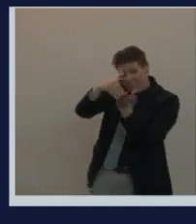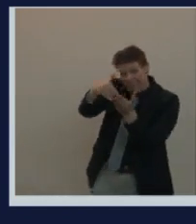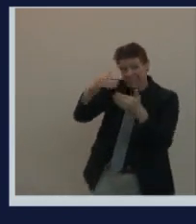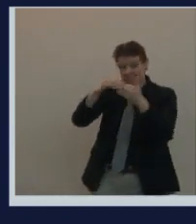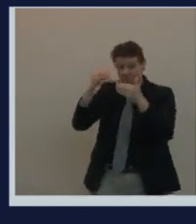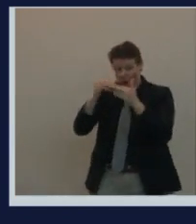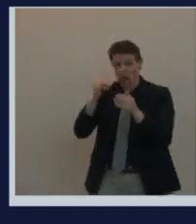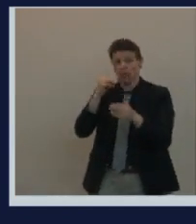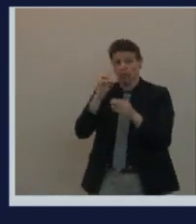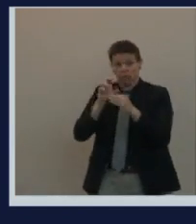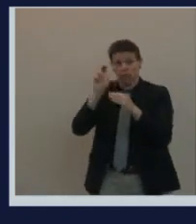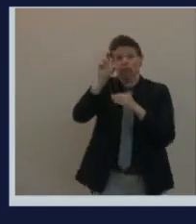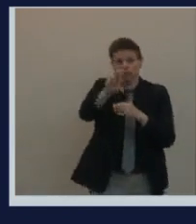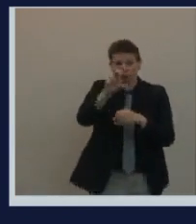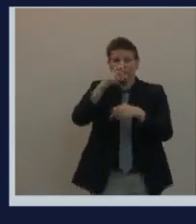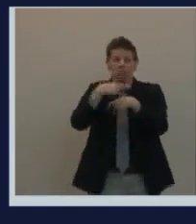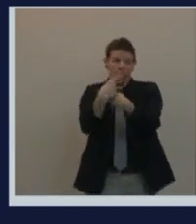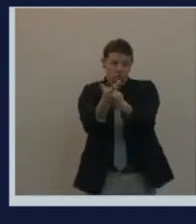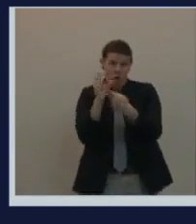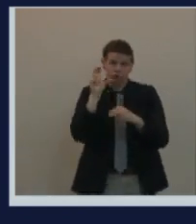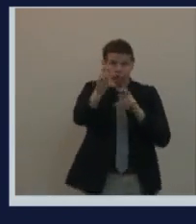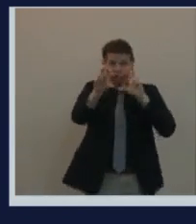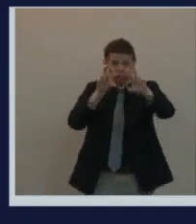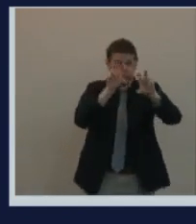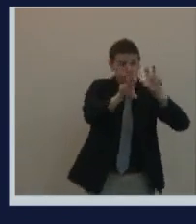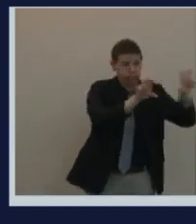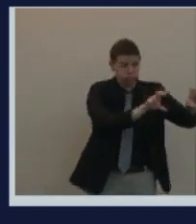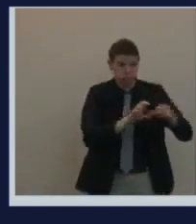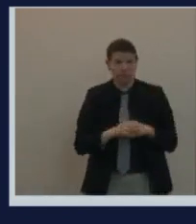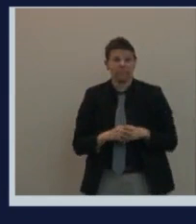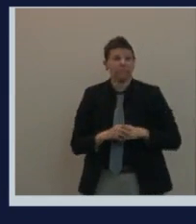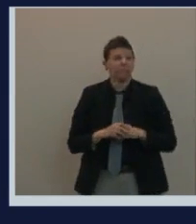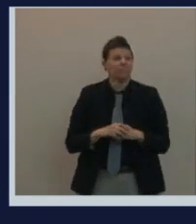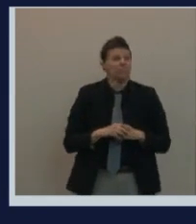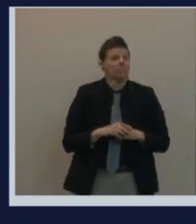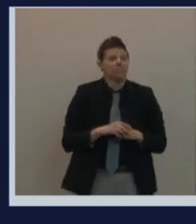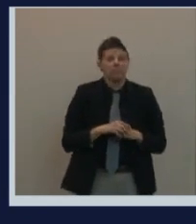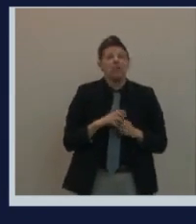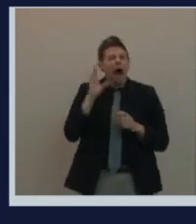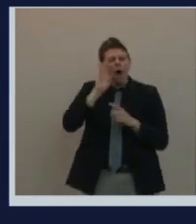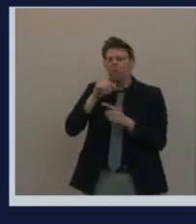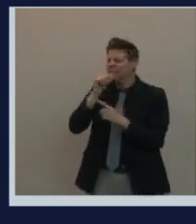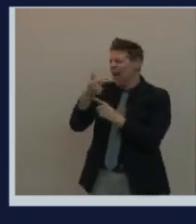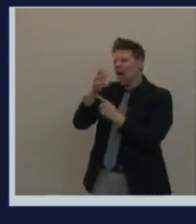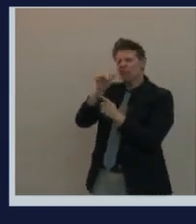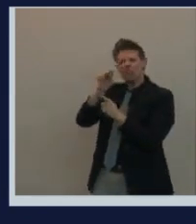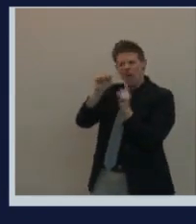AT LEAST 40 EMPLOYEES. WE BELIEVE THAT WE CAN DO UP TO $10 MILLION PER LOAN.